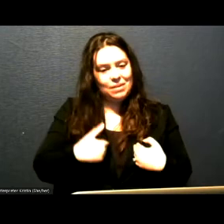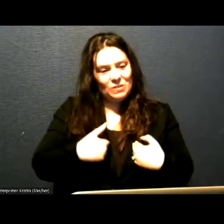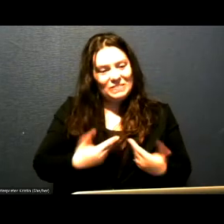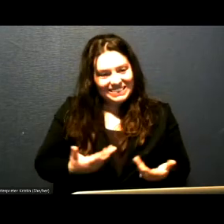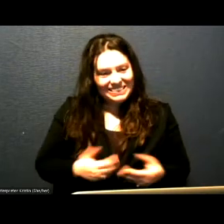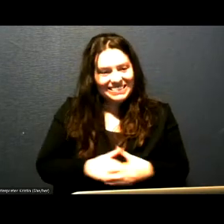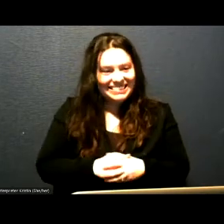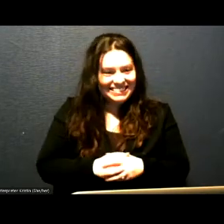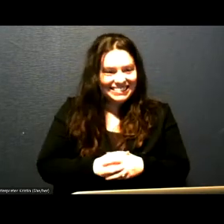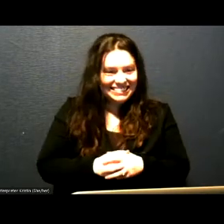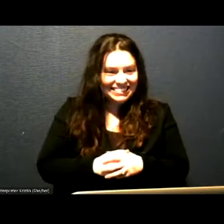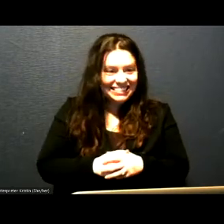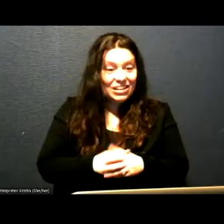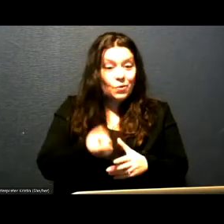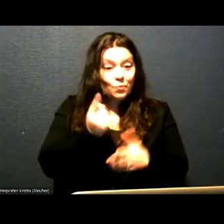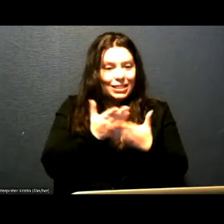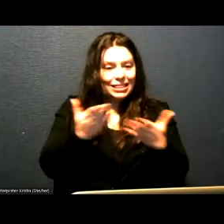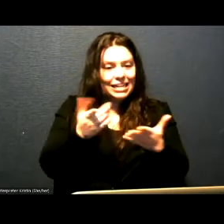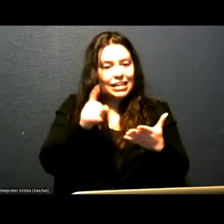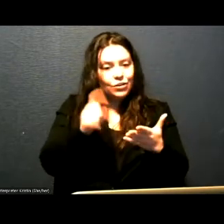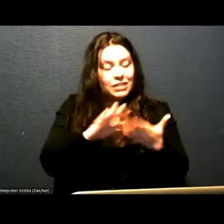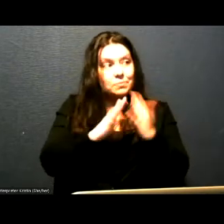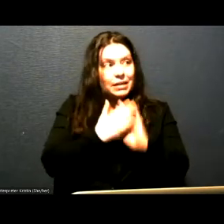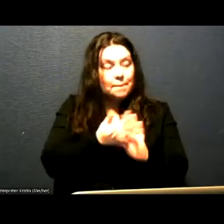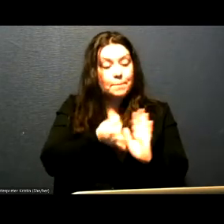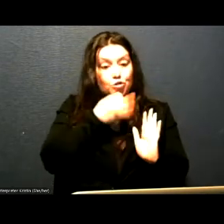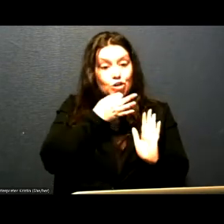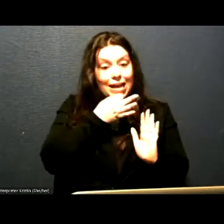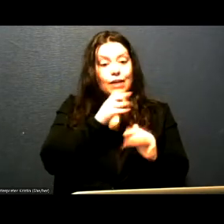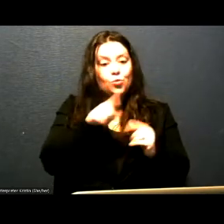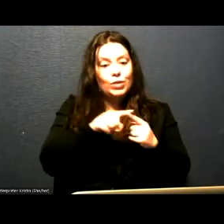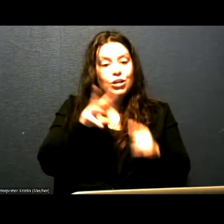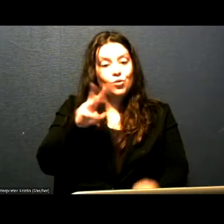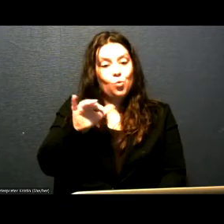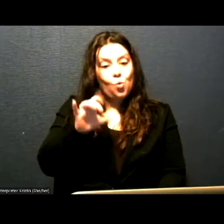the things that you have to get really good at when you're a wildlife biologist is um being